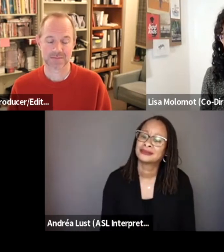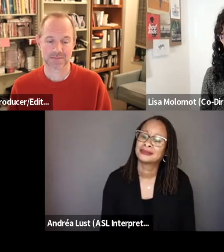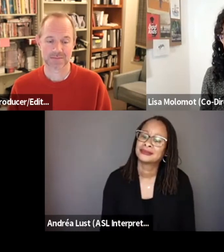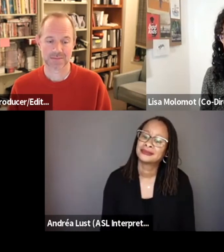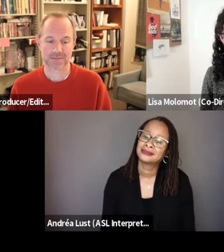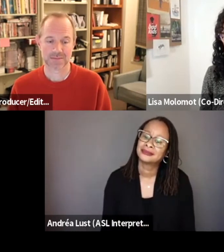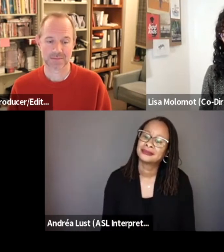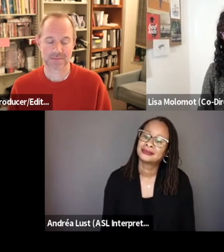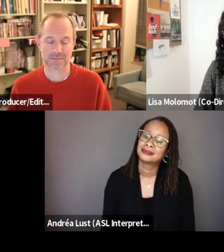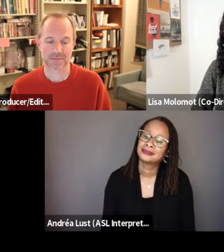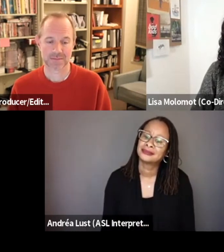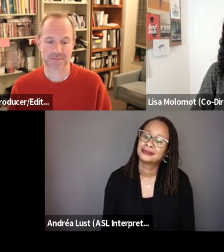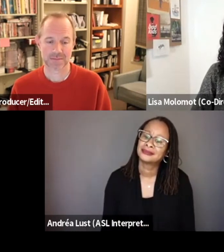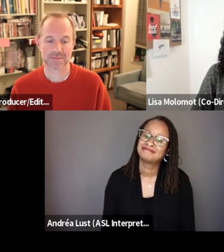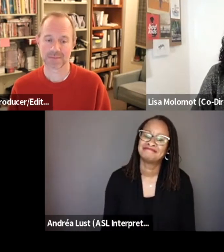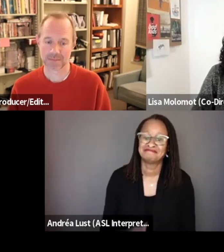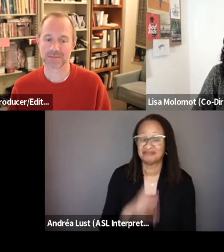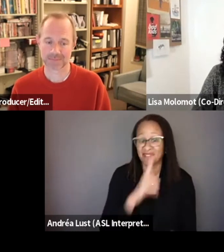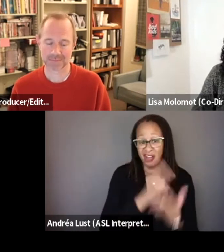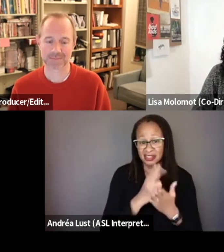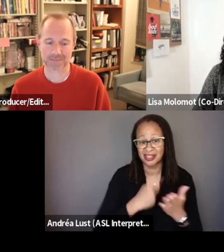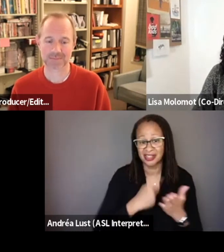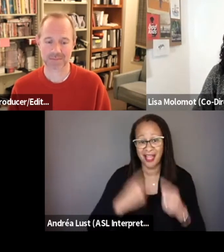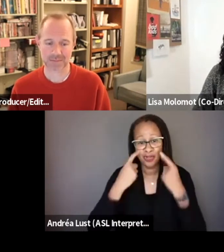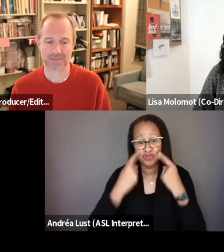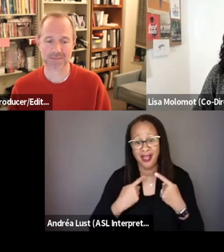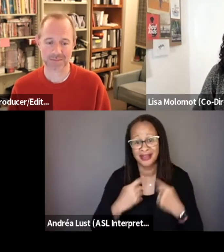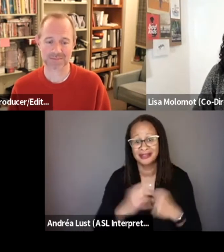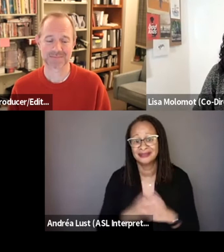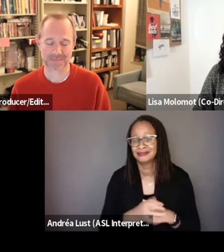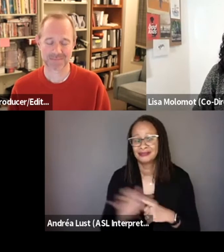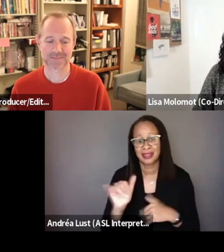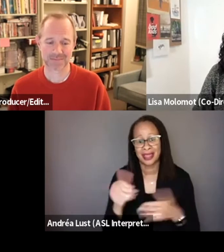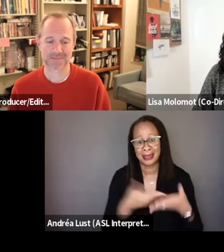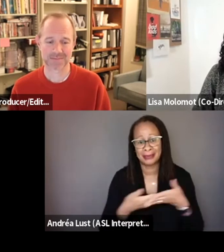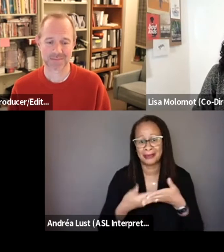Honestly, I cried. I cried like a baby. It touched my heart.